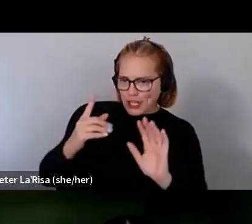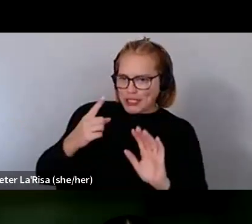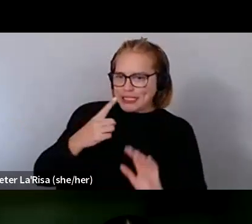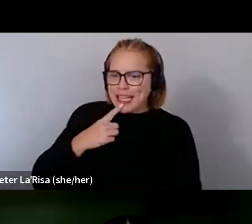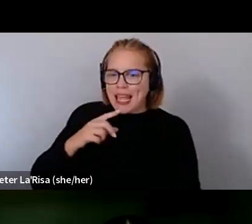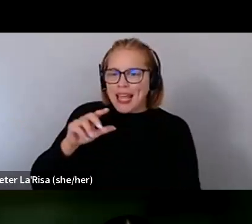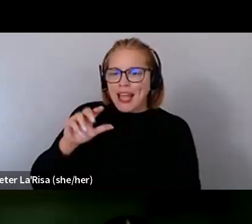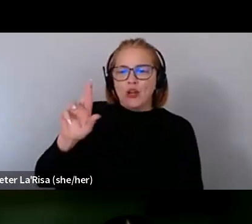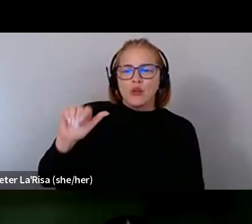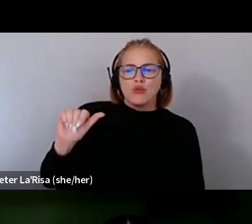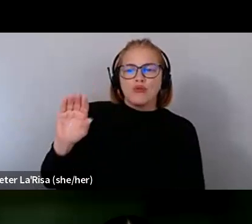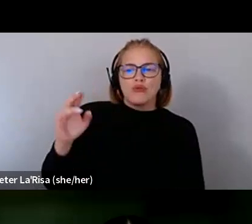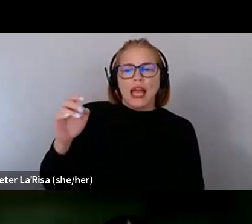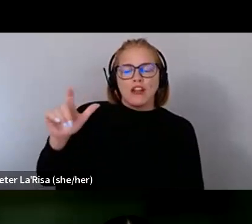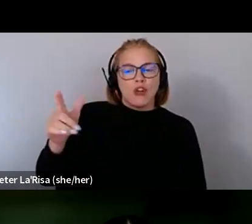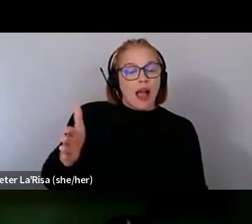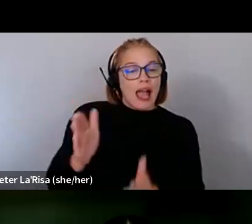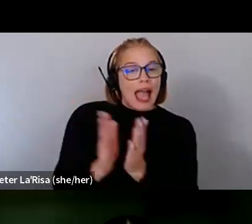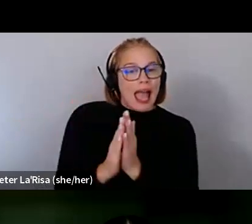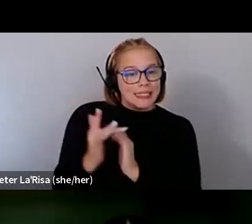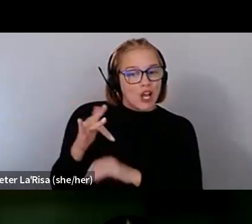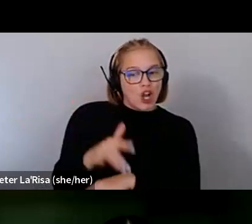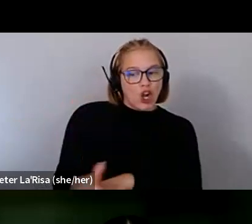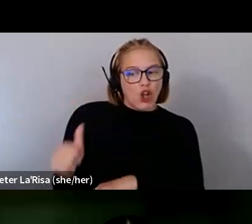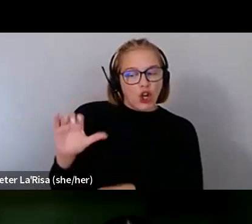experiences or questions?